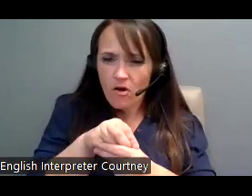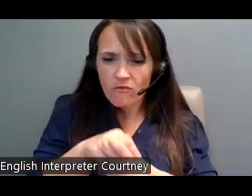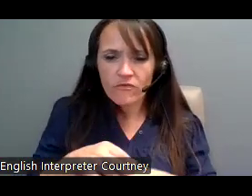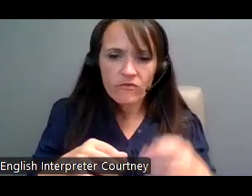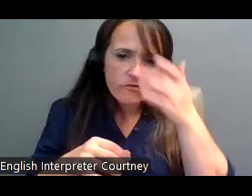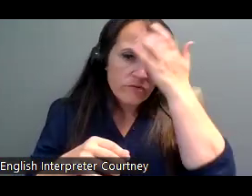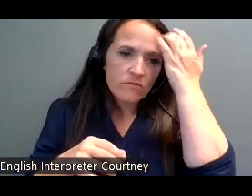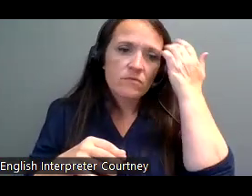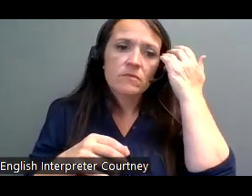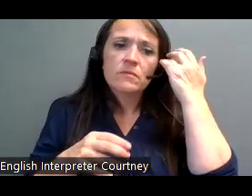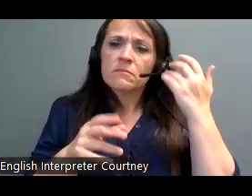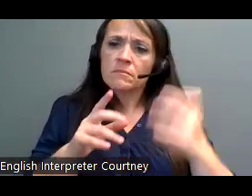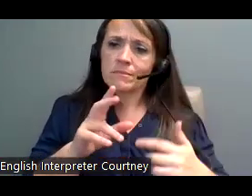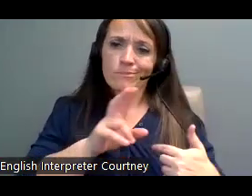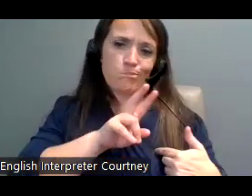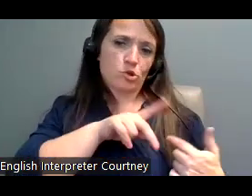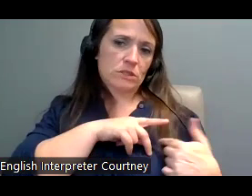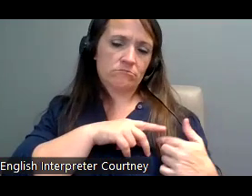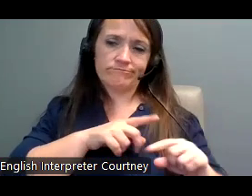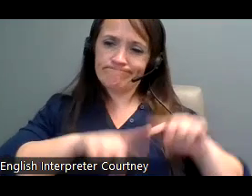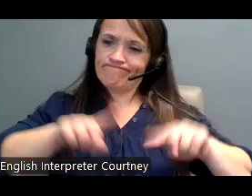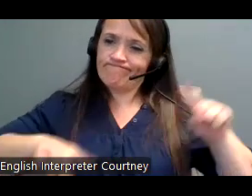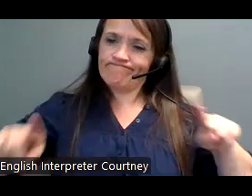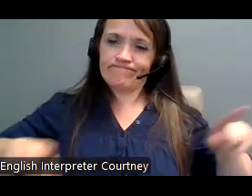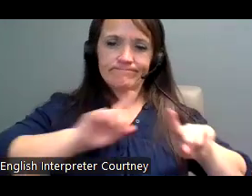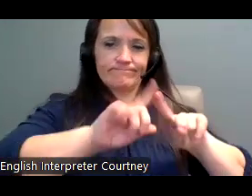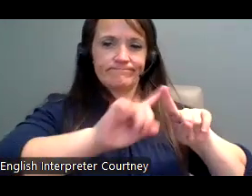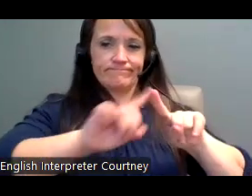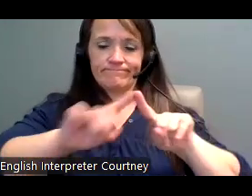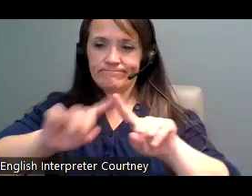be personalized, we want to make sure the we are being person centered, goal oriented and tailored